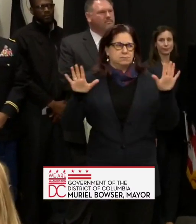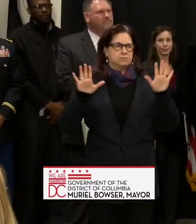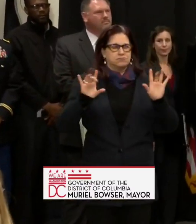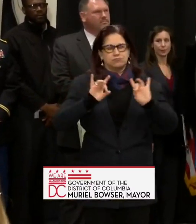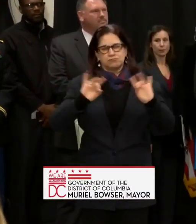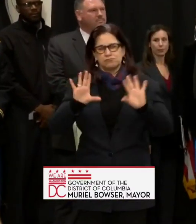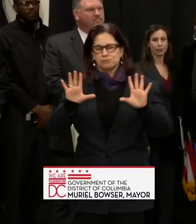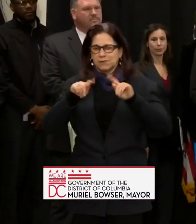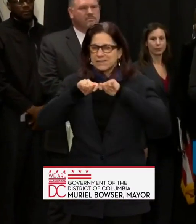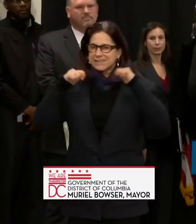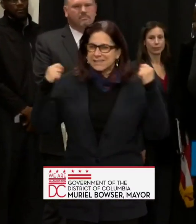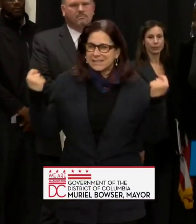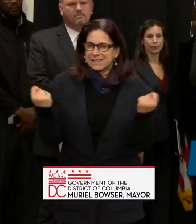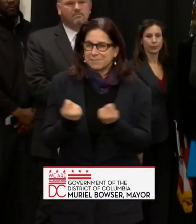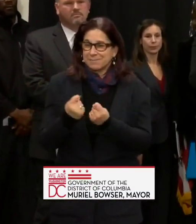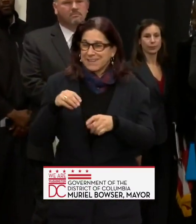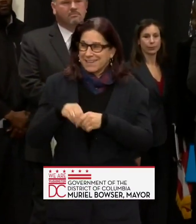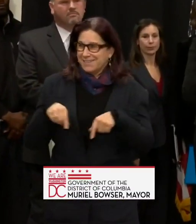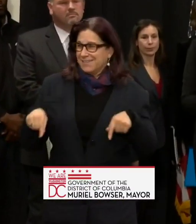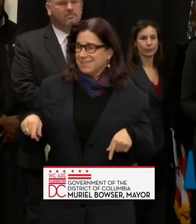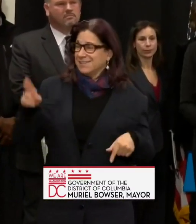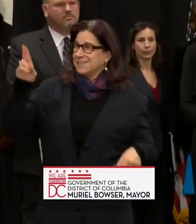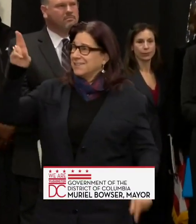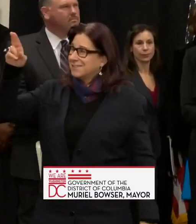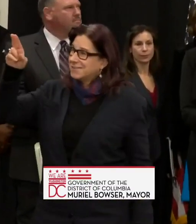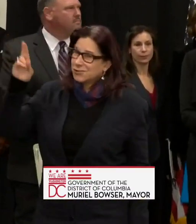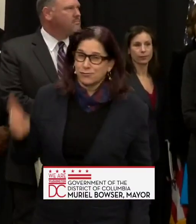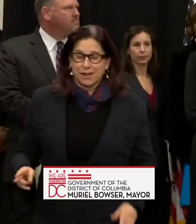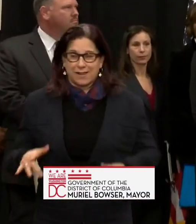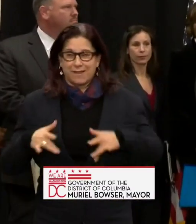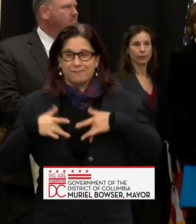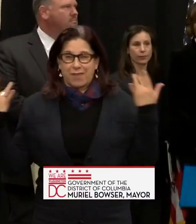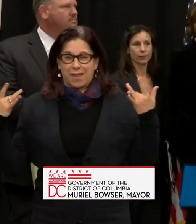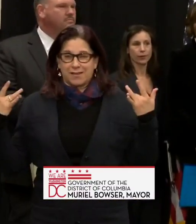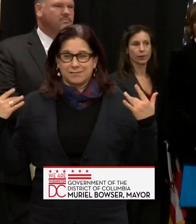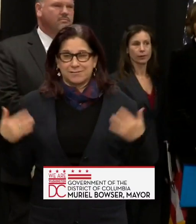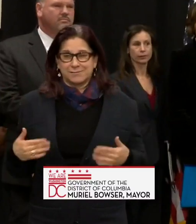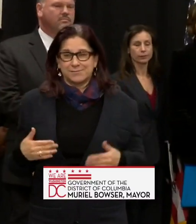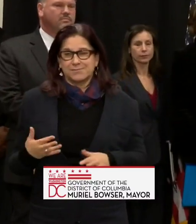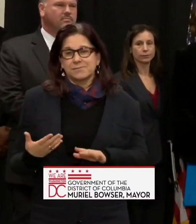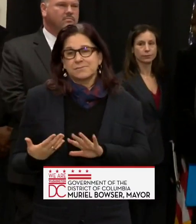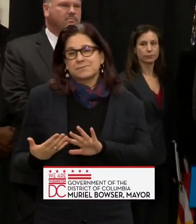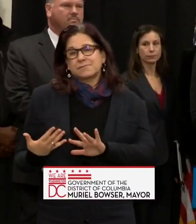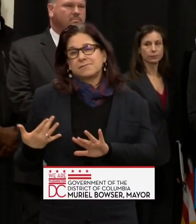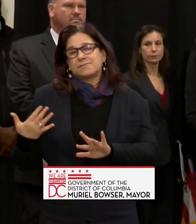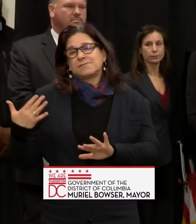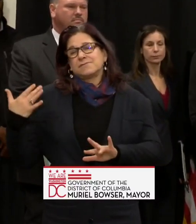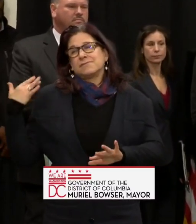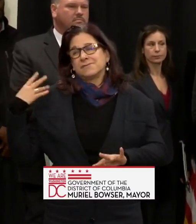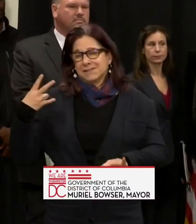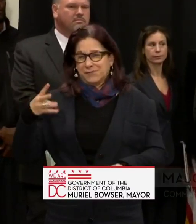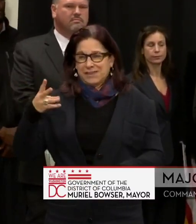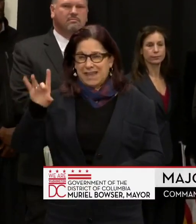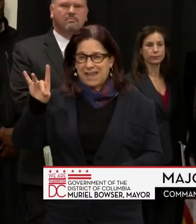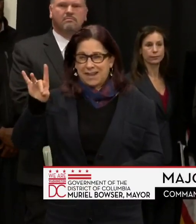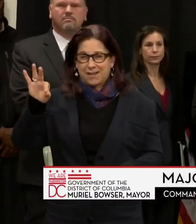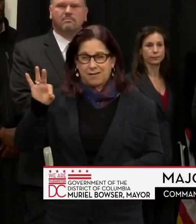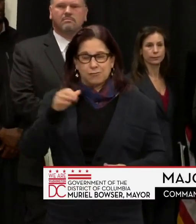PRESIDENTIAL INAUGURATIONS DATES BACK TO 1789 WHEN SOLDIERS AND MILITIA ESCORTED GEORGE WASHINGTON TO HIS SWEARING-IN